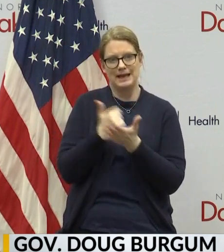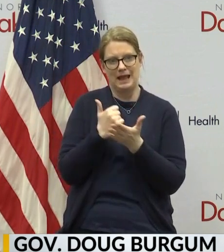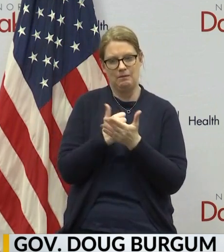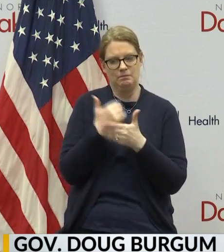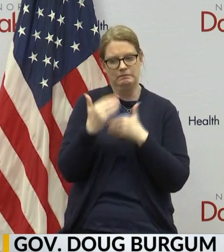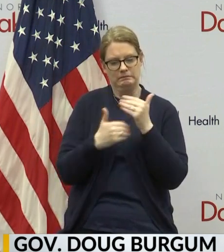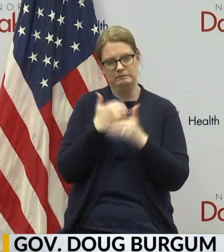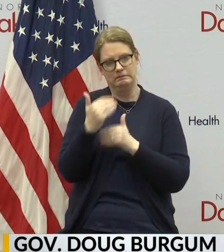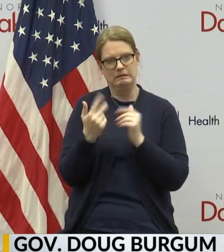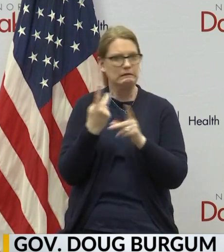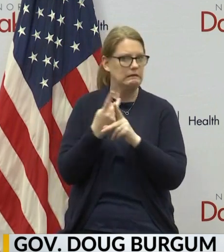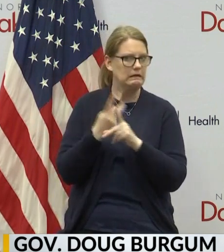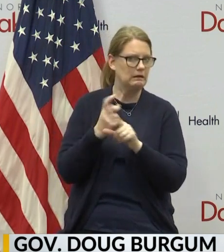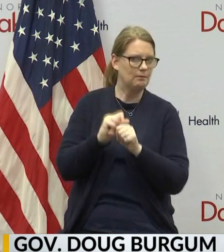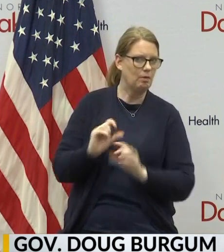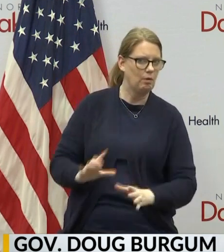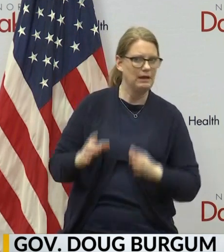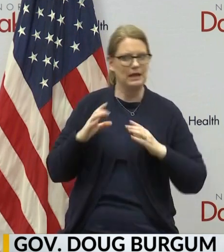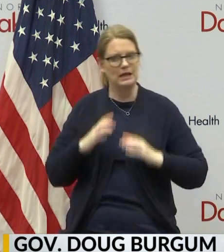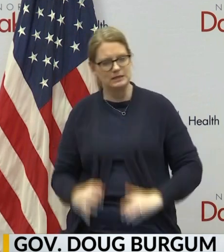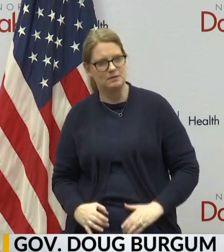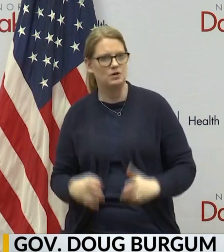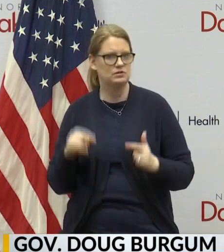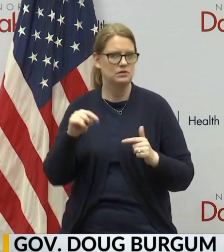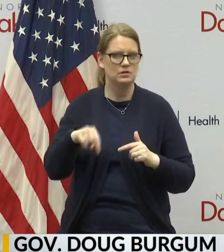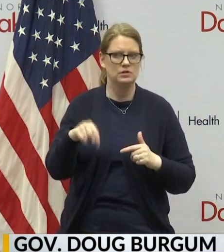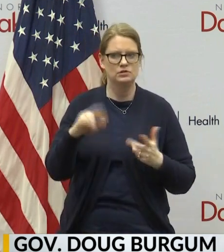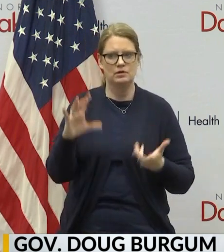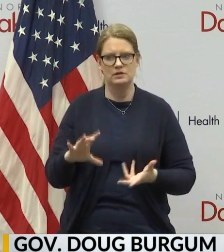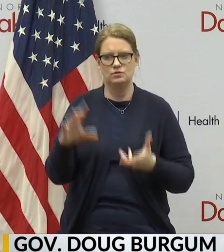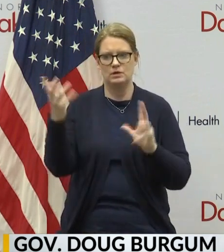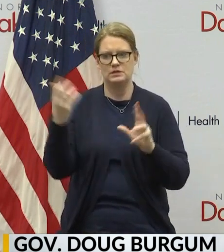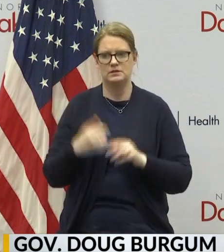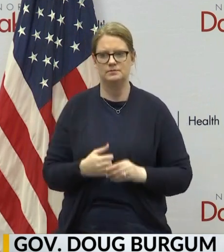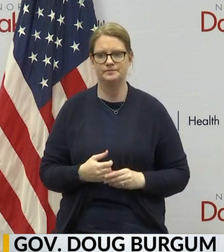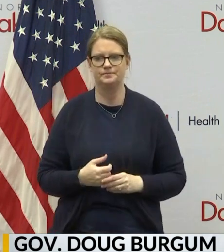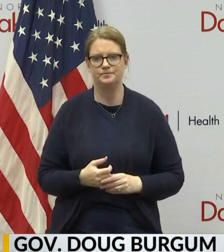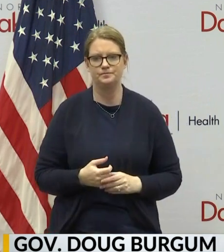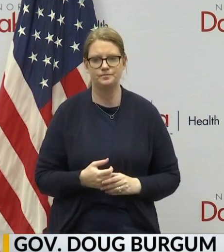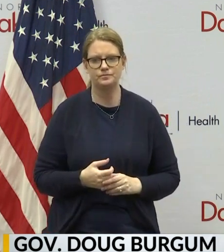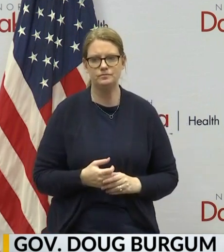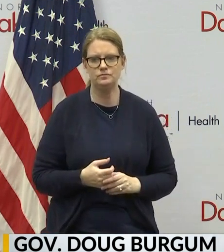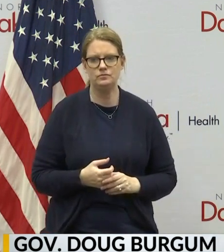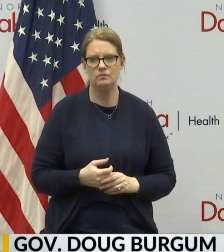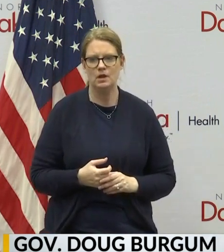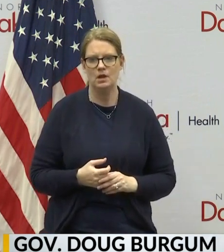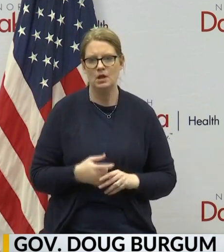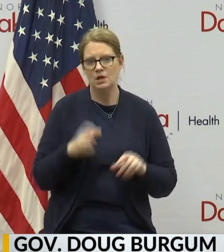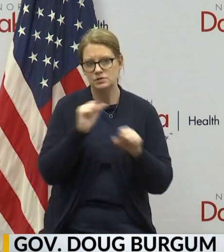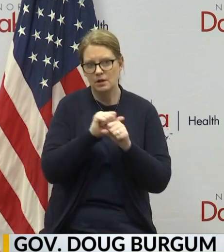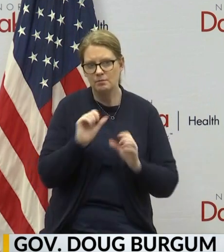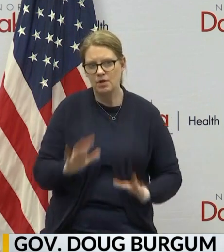UNTIL LATER SO THAT GIVES THE EMPLOYER TO KEEP THE $30 MILLION IN THEIR OWN ACCOUNTS, AND THAT WILL HELP THEM AS THEY'RE TAKING